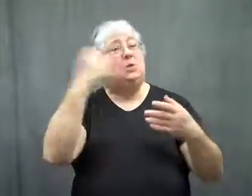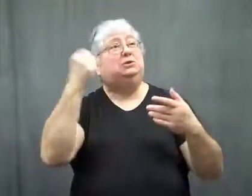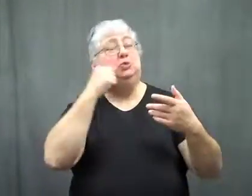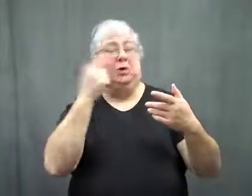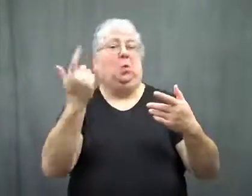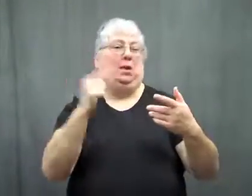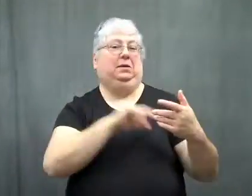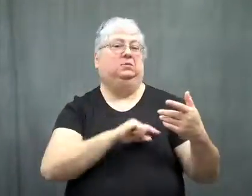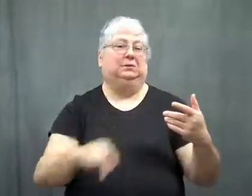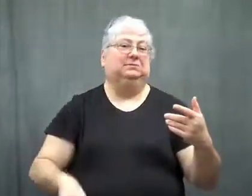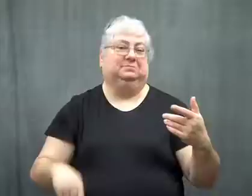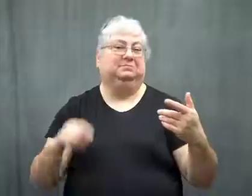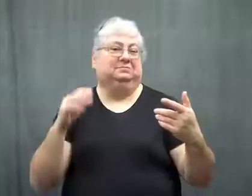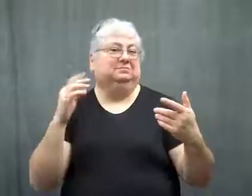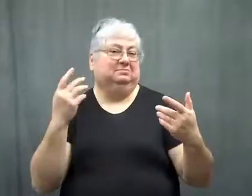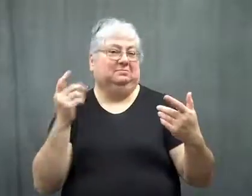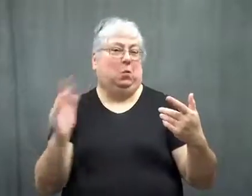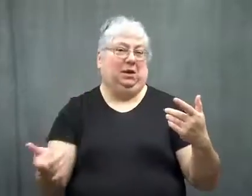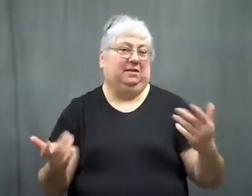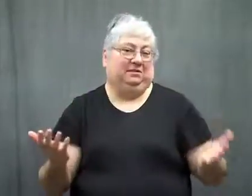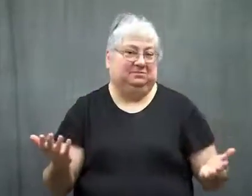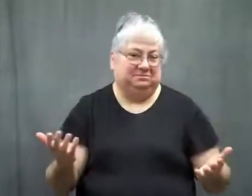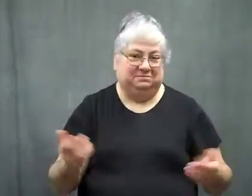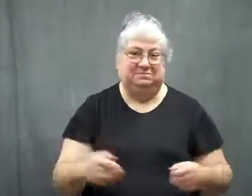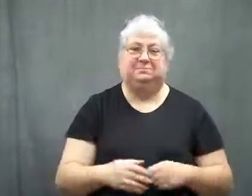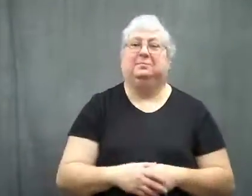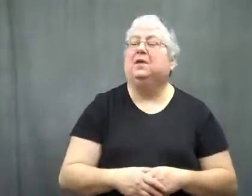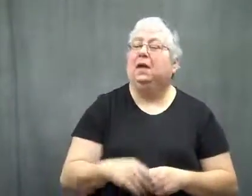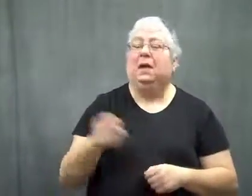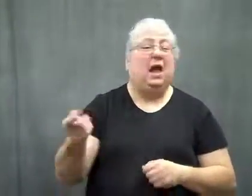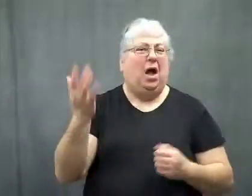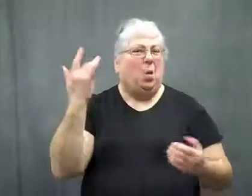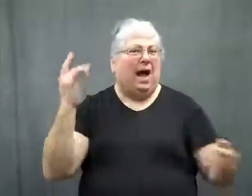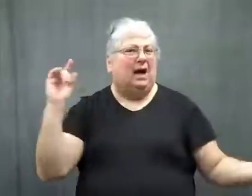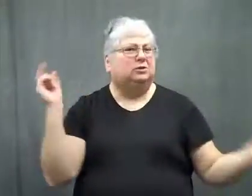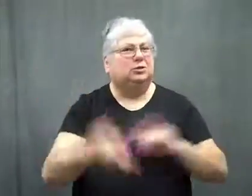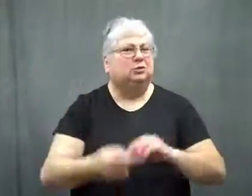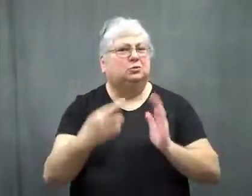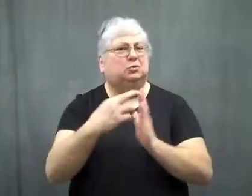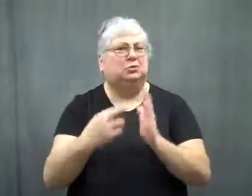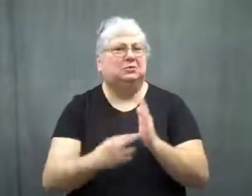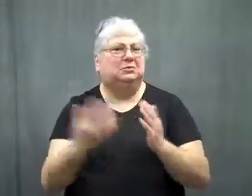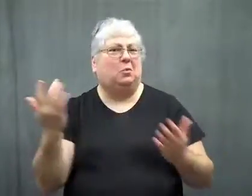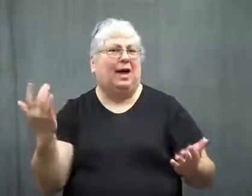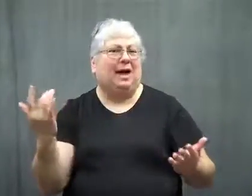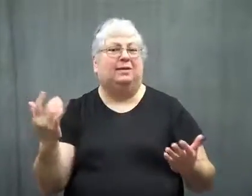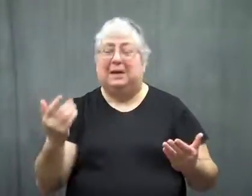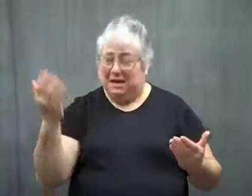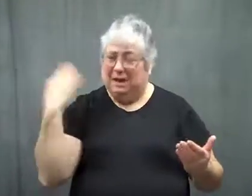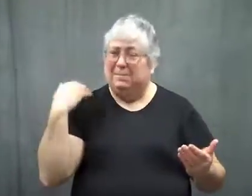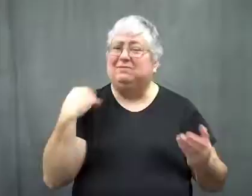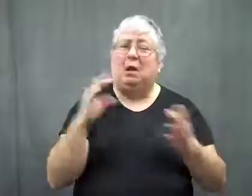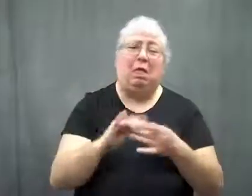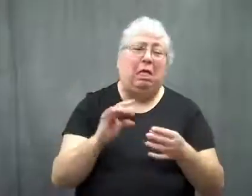If the firstborn is a girl, she will become Queen.